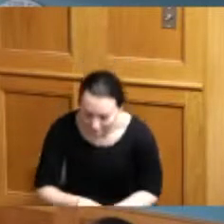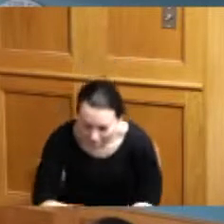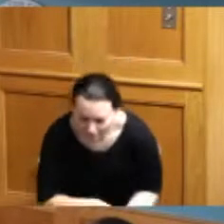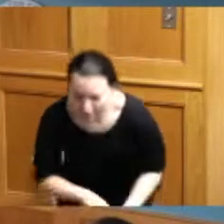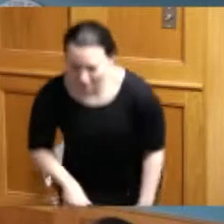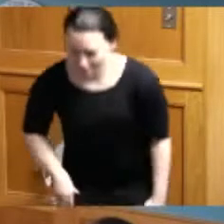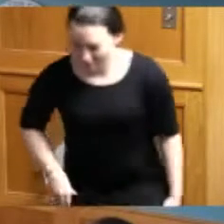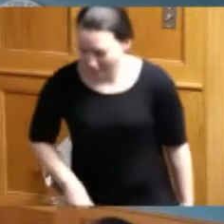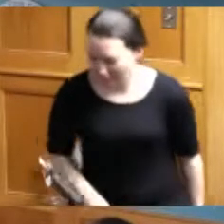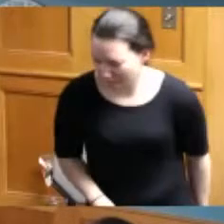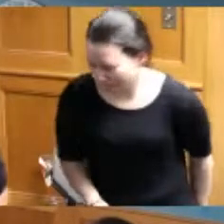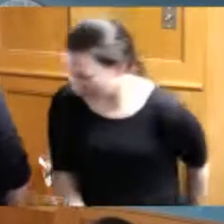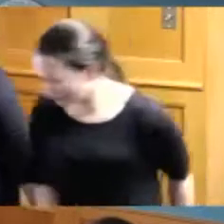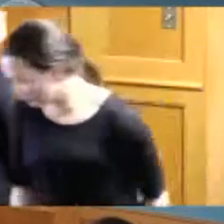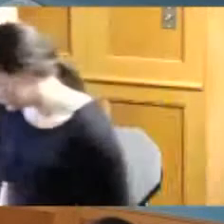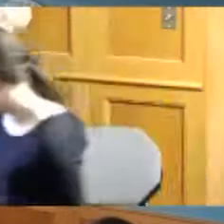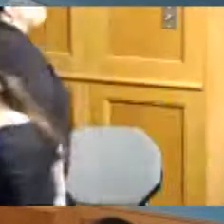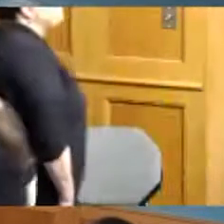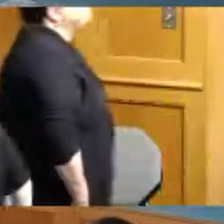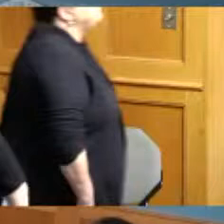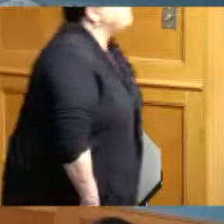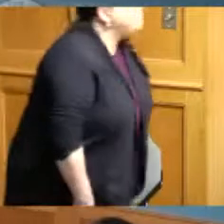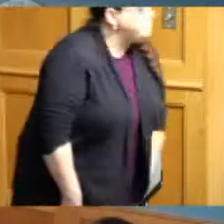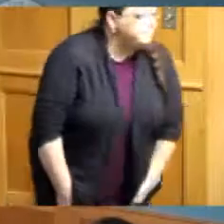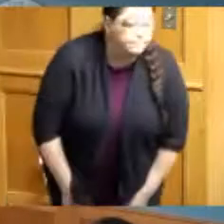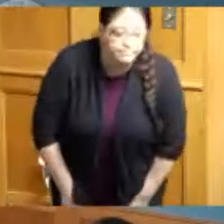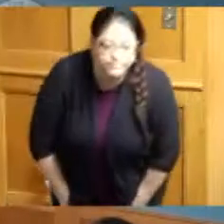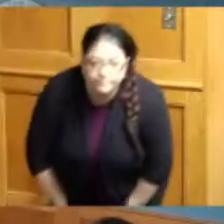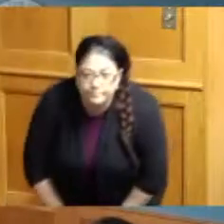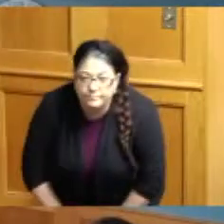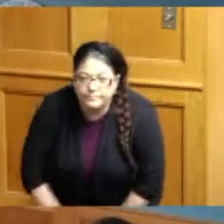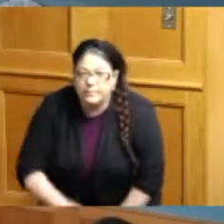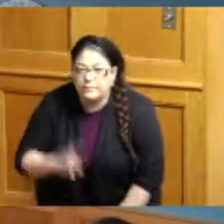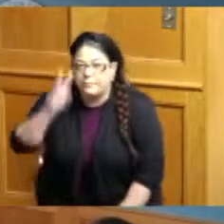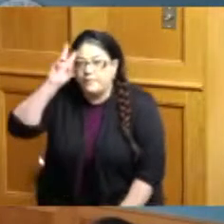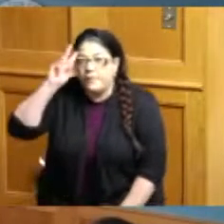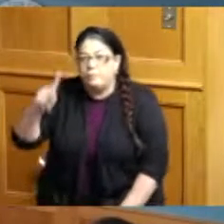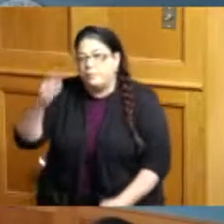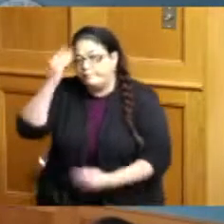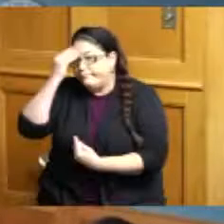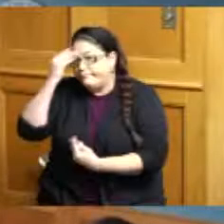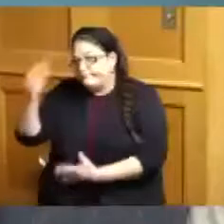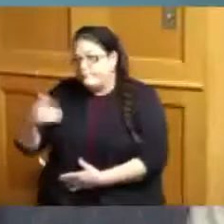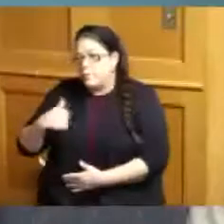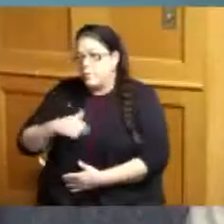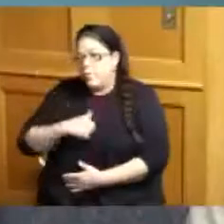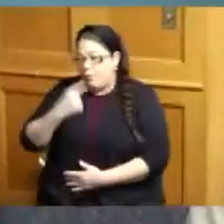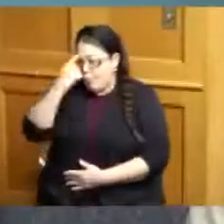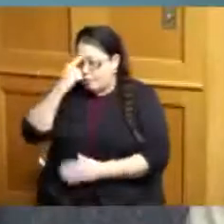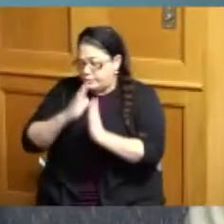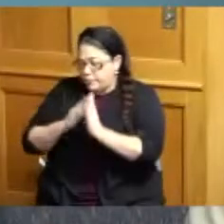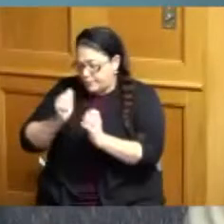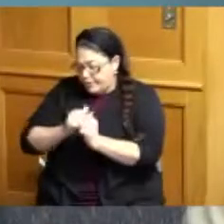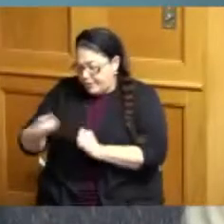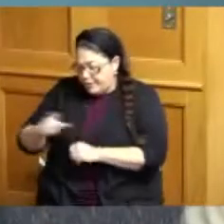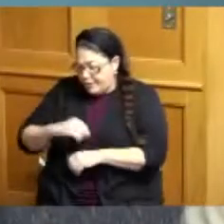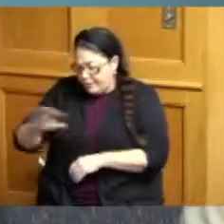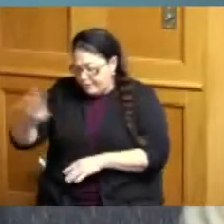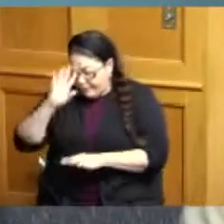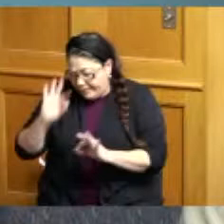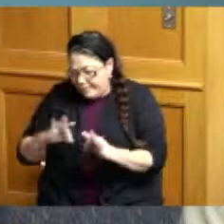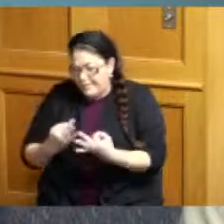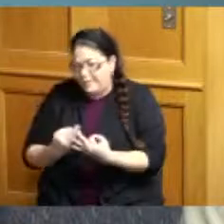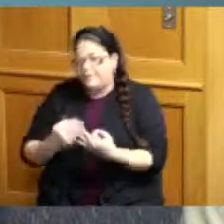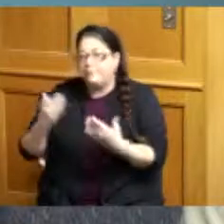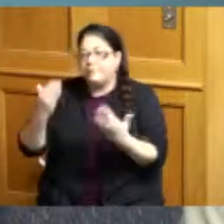prayers with you and the family God bless so we'll go back to public comments we have Dan Reginald